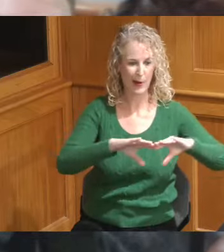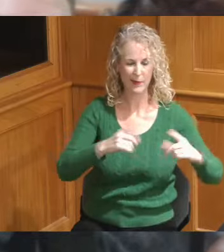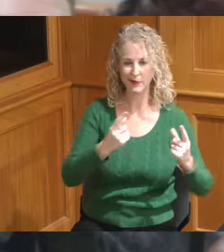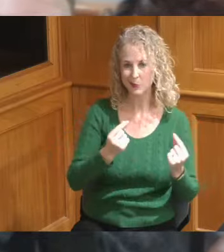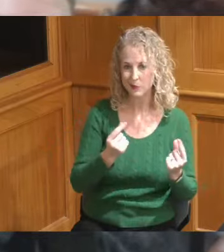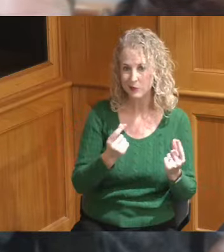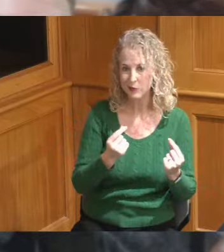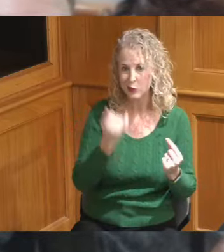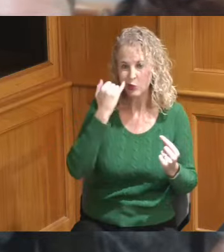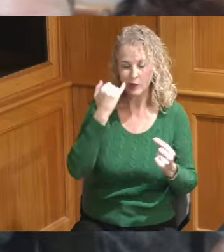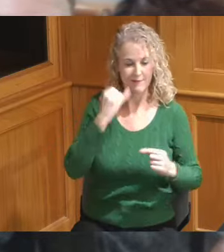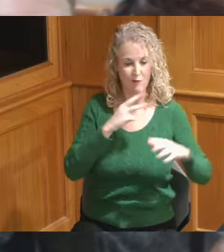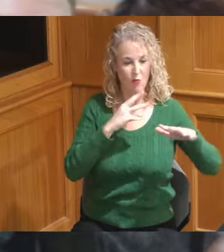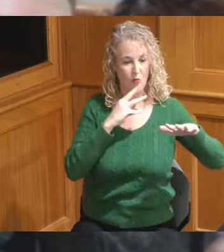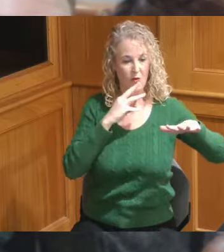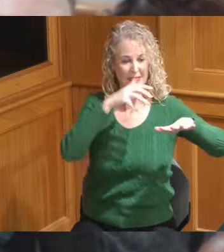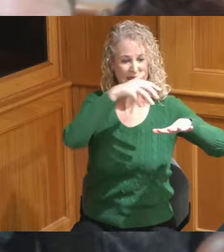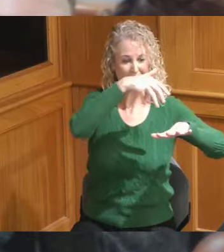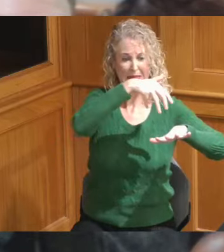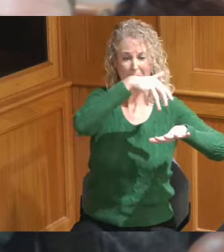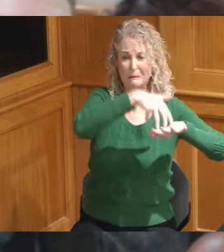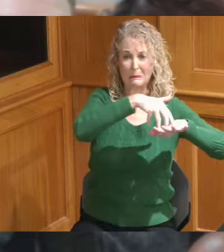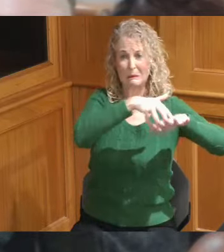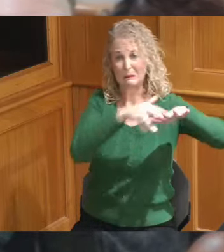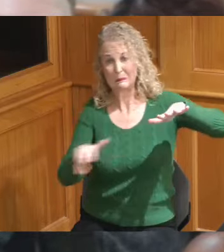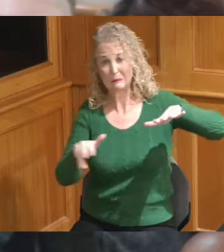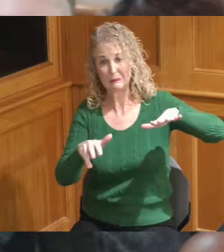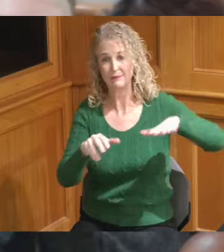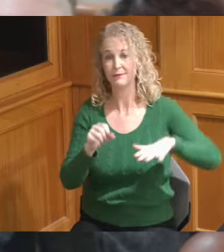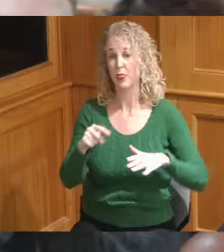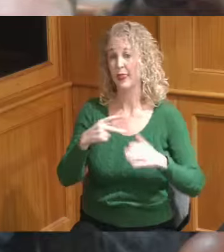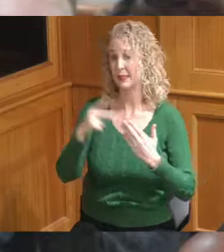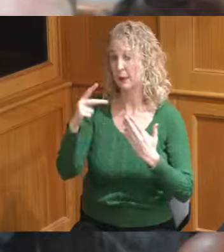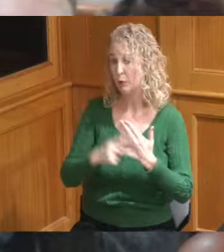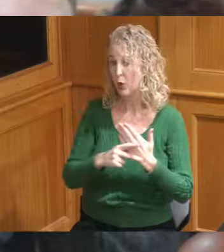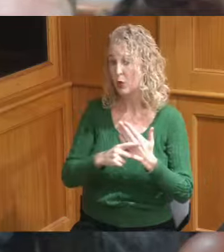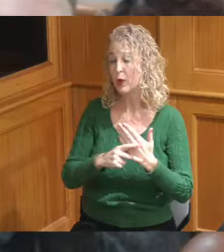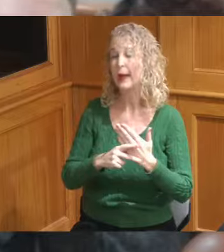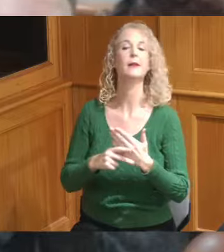weather flow entering the system. this program is an outcome and alternate to the impervious